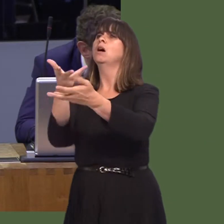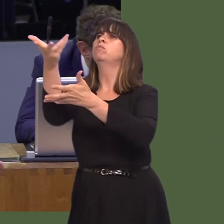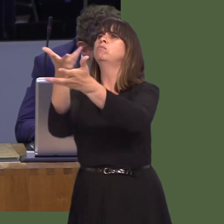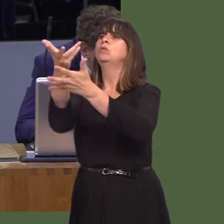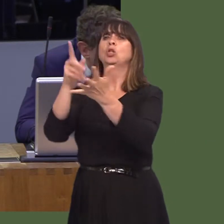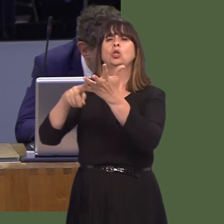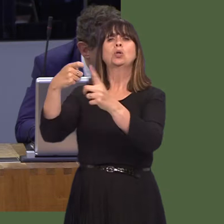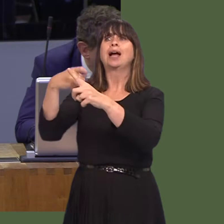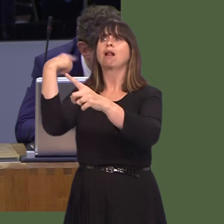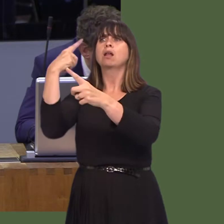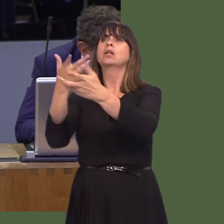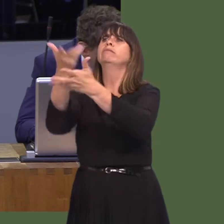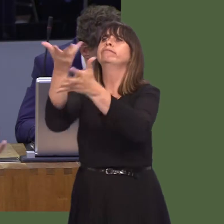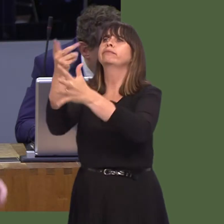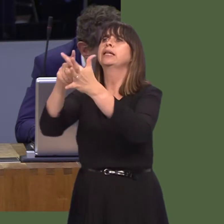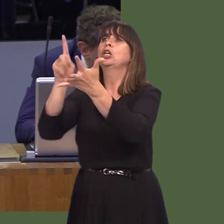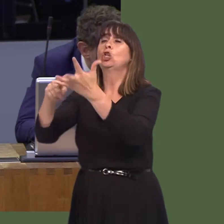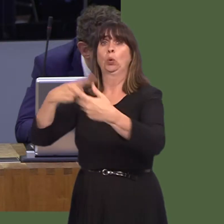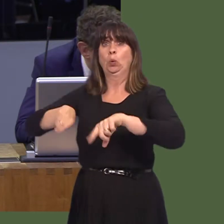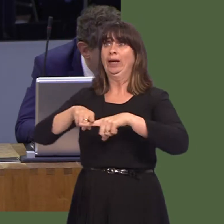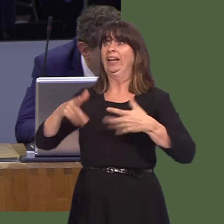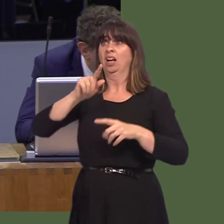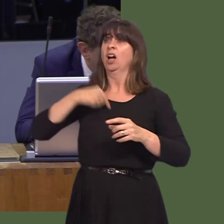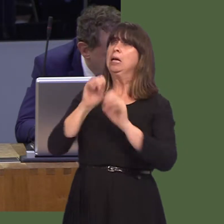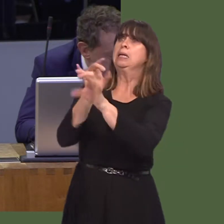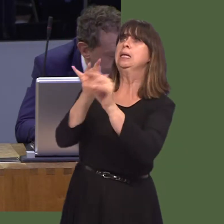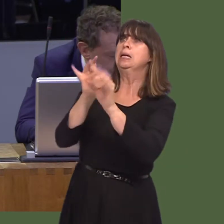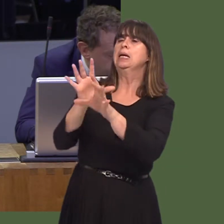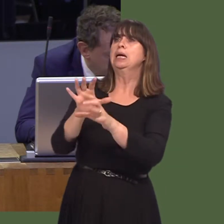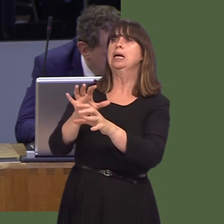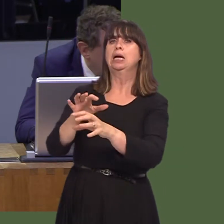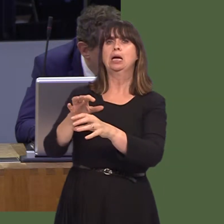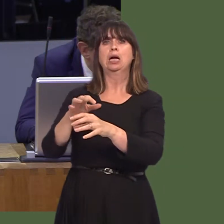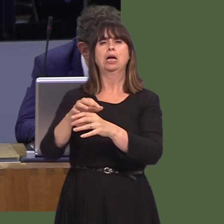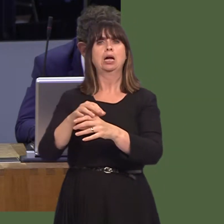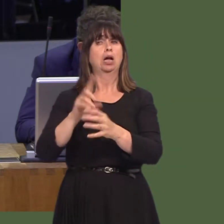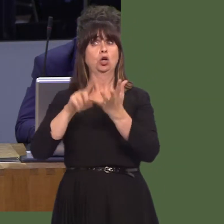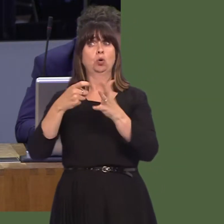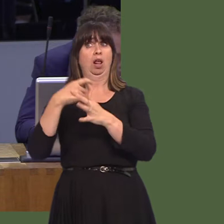with the UK Government, which will simply ignore our views, but we can seek to capitalise